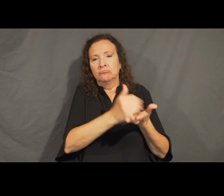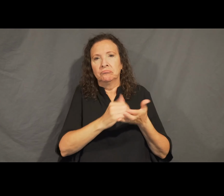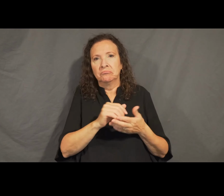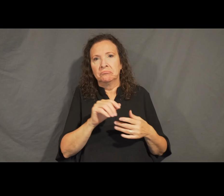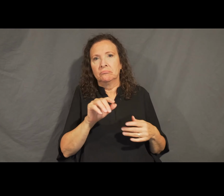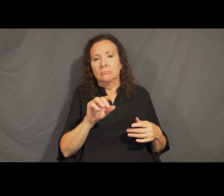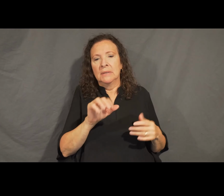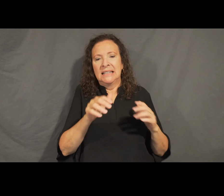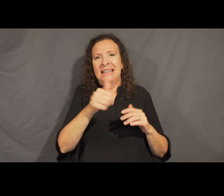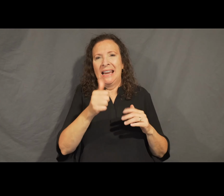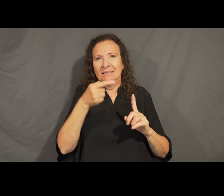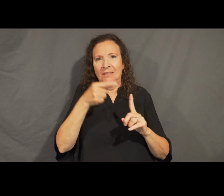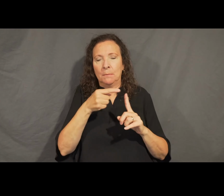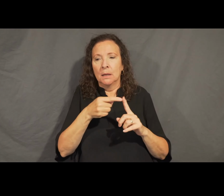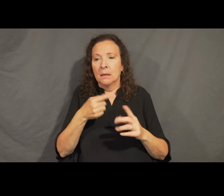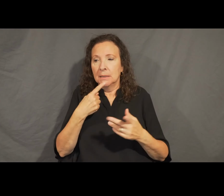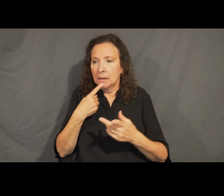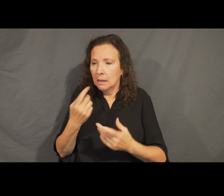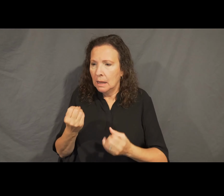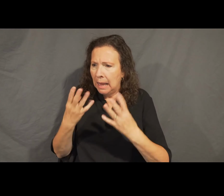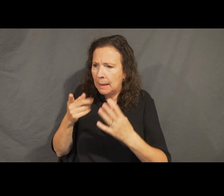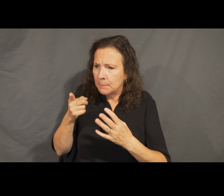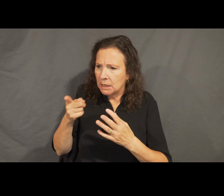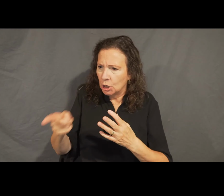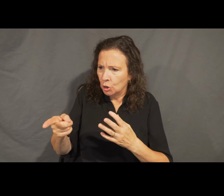How many people actually fit the mold of the average pilot?